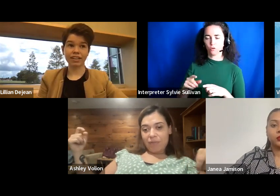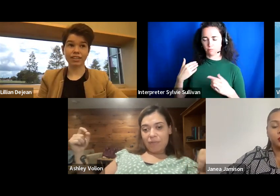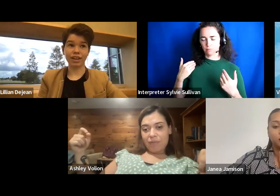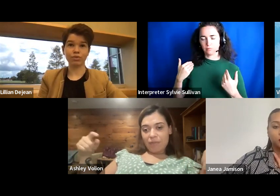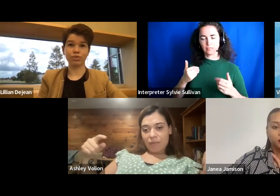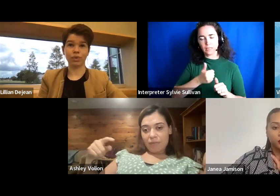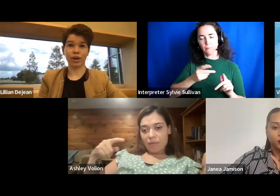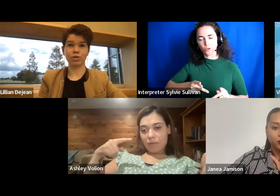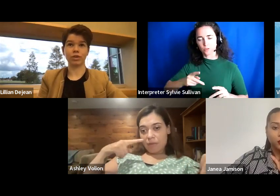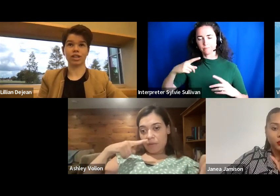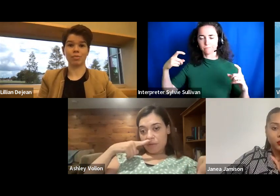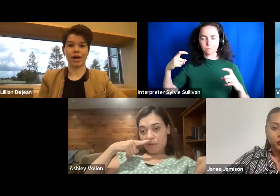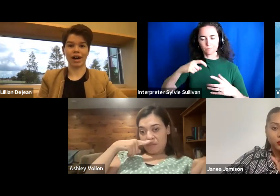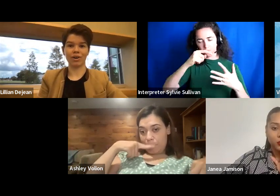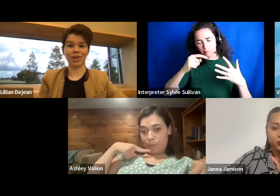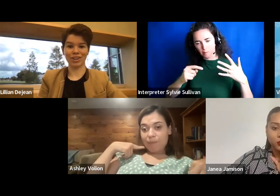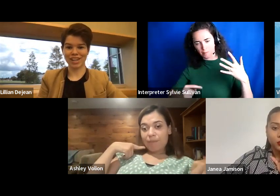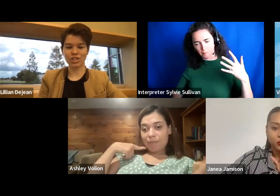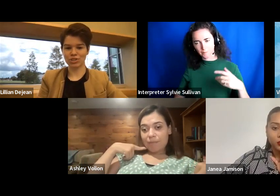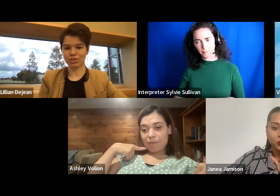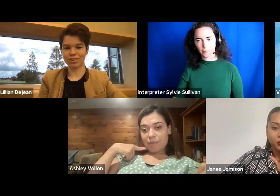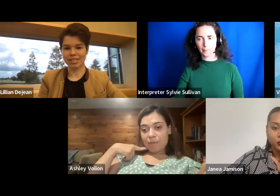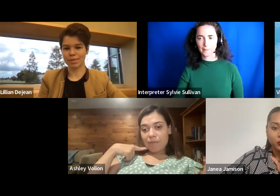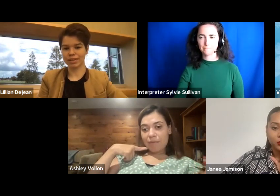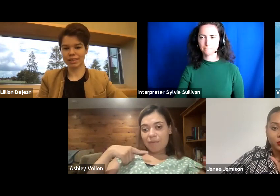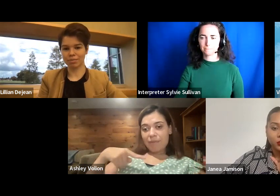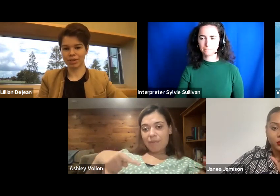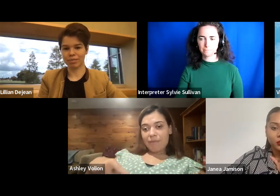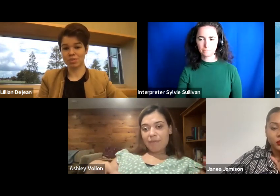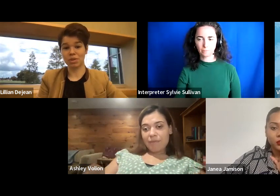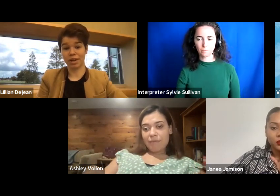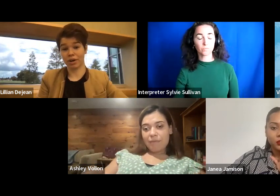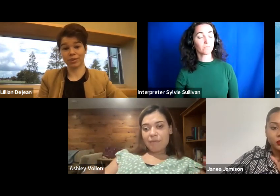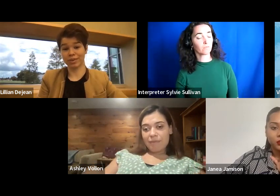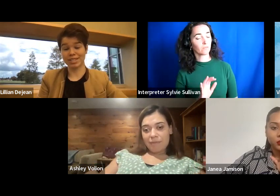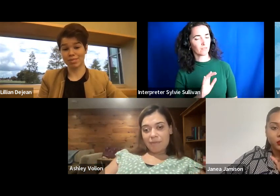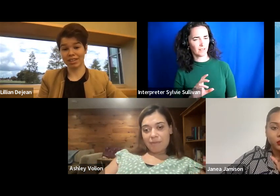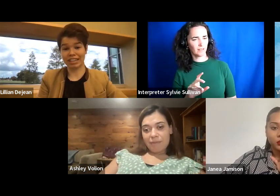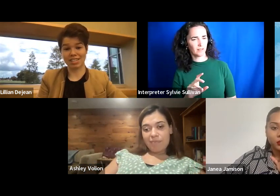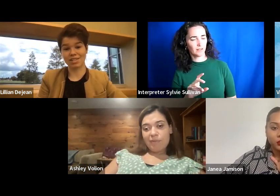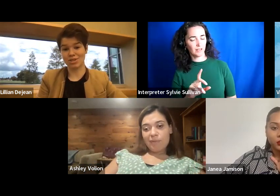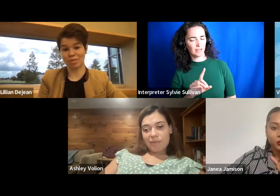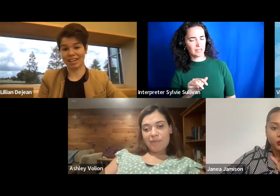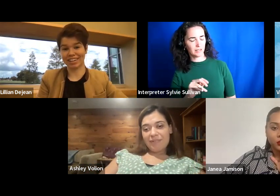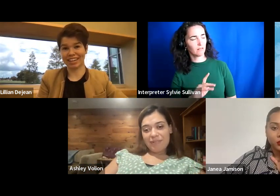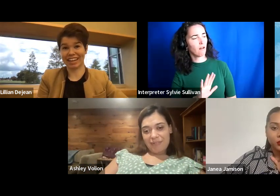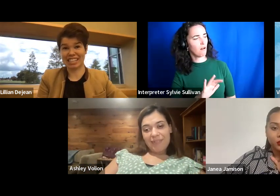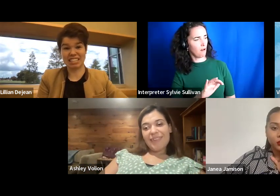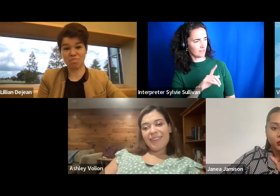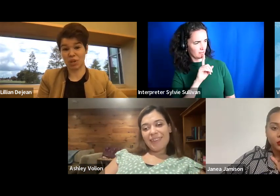I love how you bring up, how intersectional disability can be, because we know disability, doesn't discriminate against really anything.